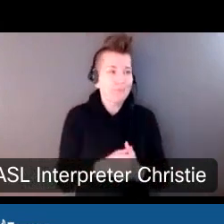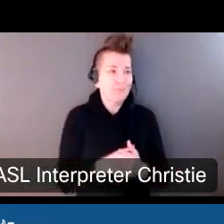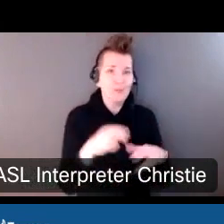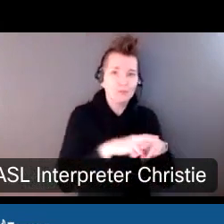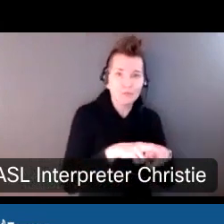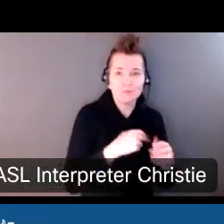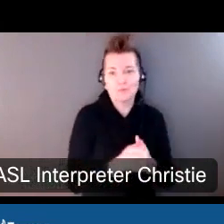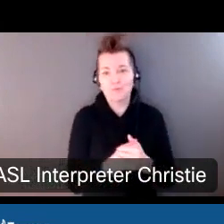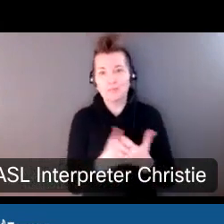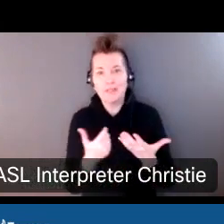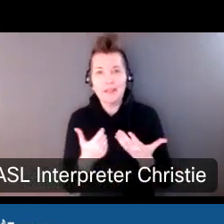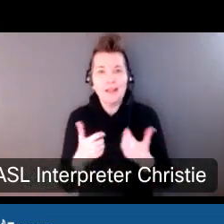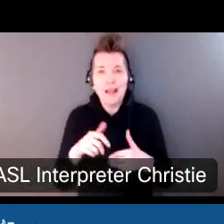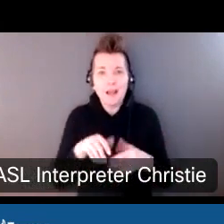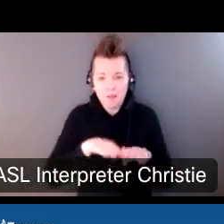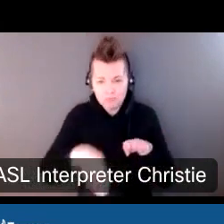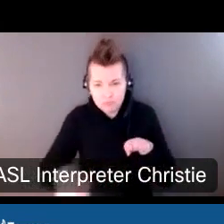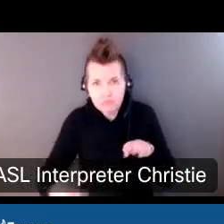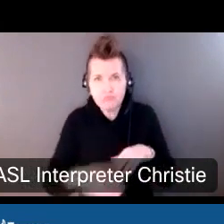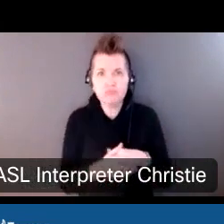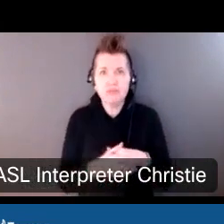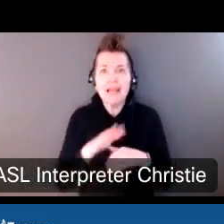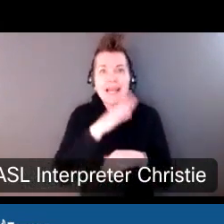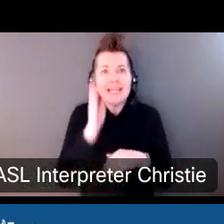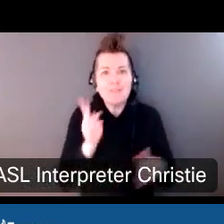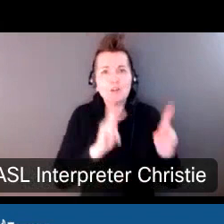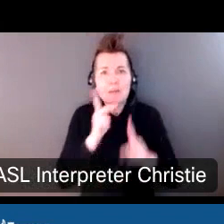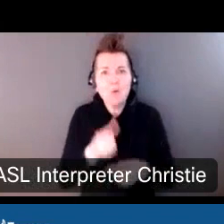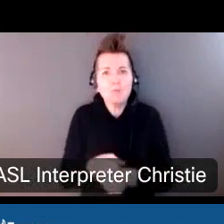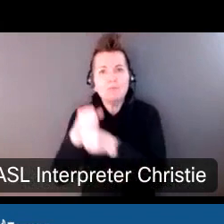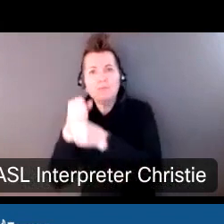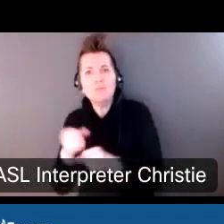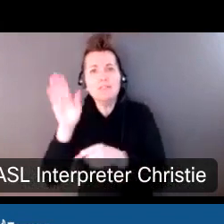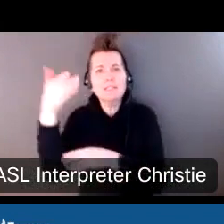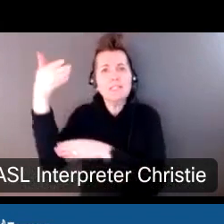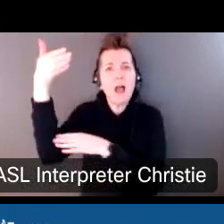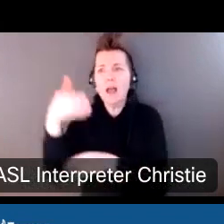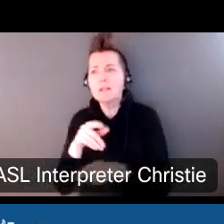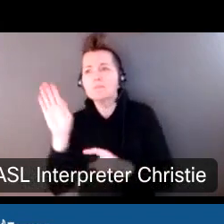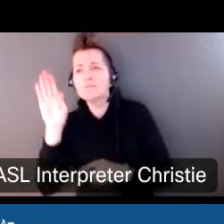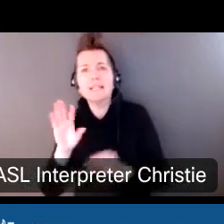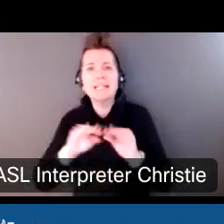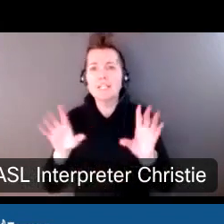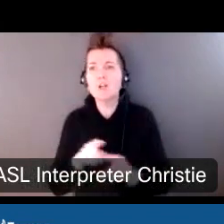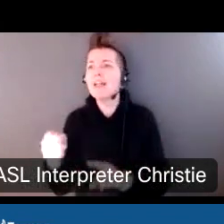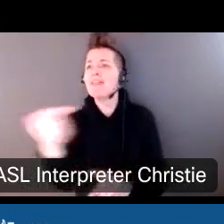There's never flaggers or spotters." So this gives a really strong flavor about what is taking place and what the experience